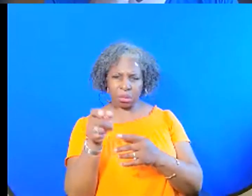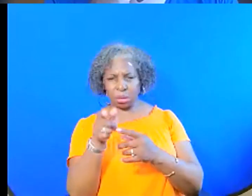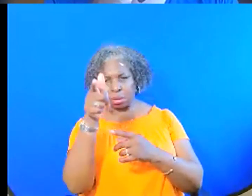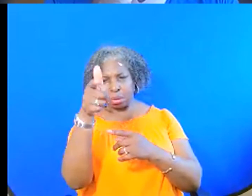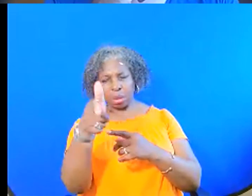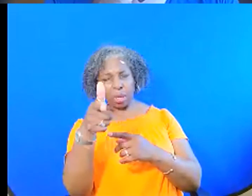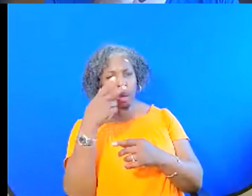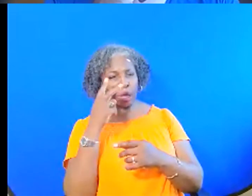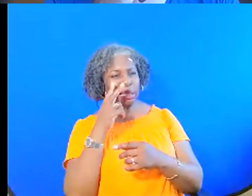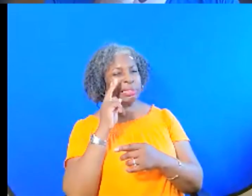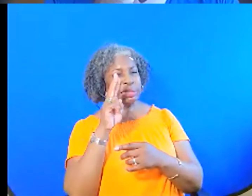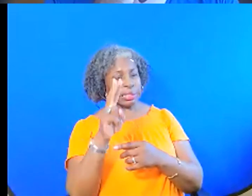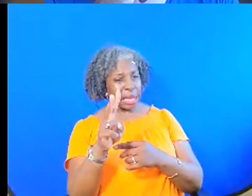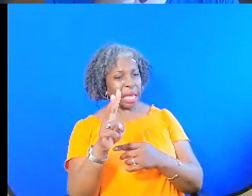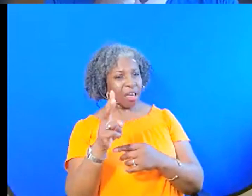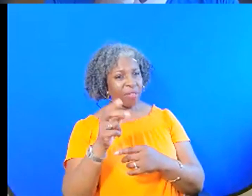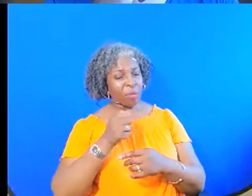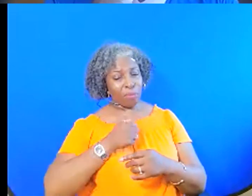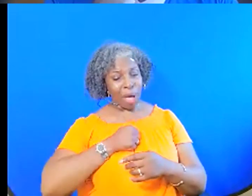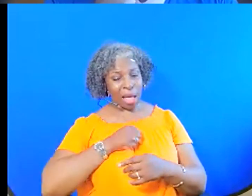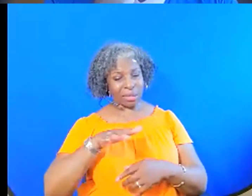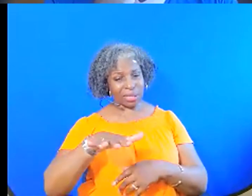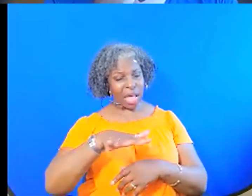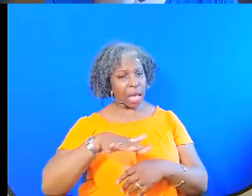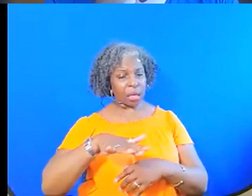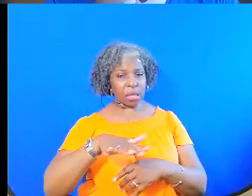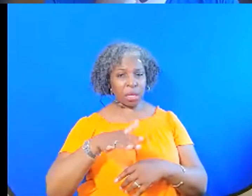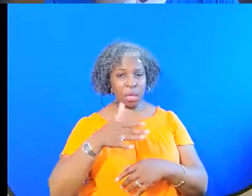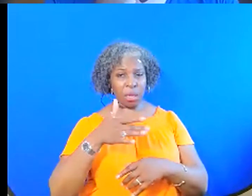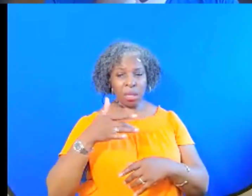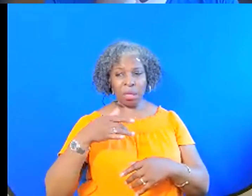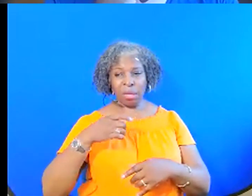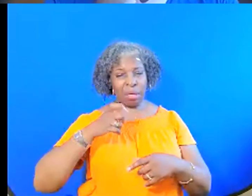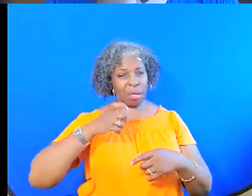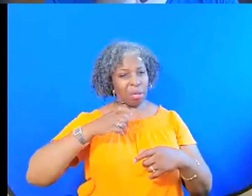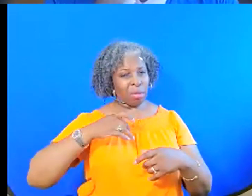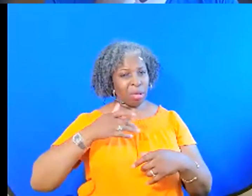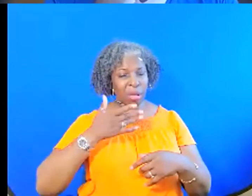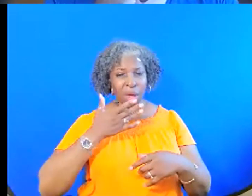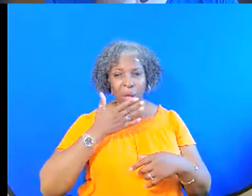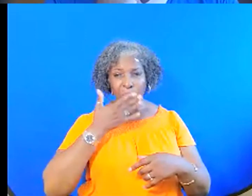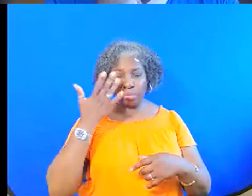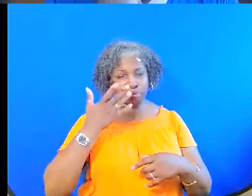That was, nobody ever lived there, except some Portuguese monks were there at one point.